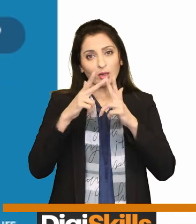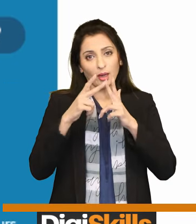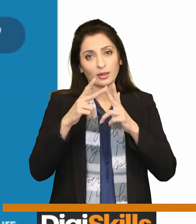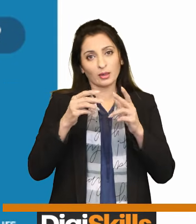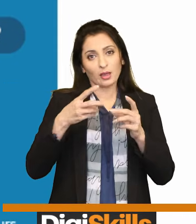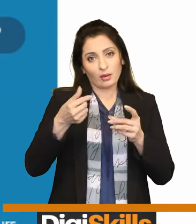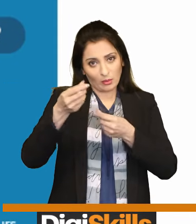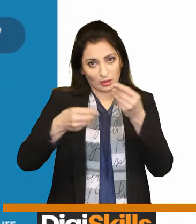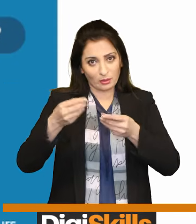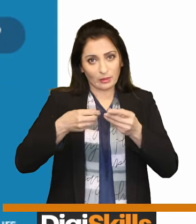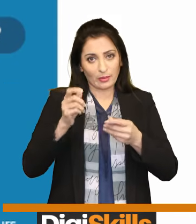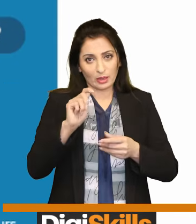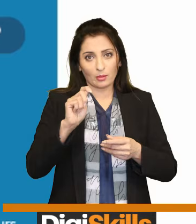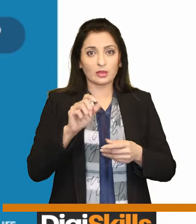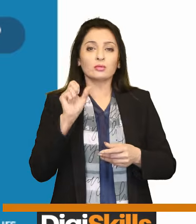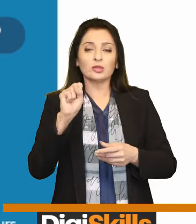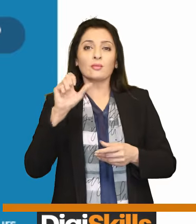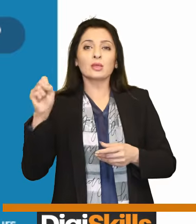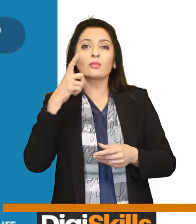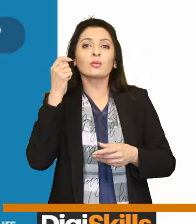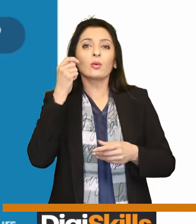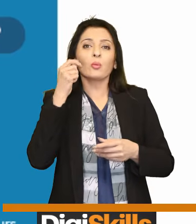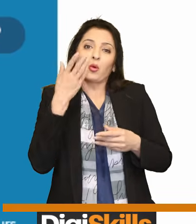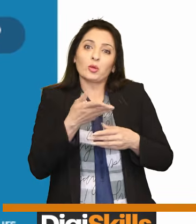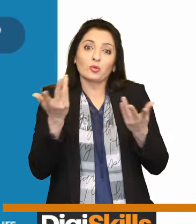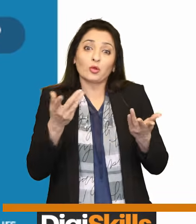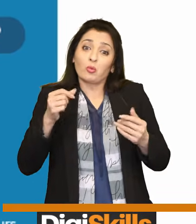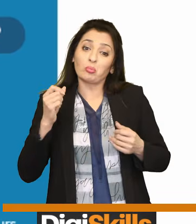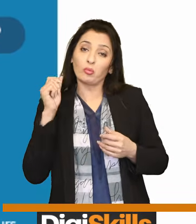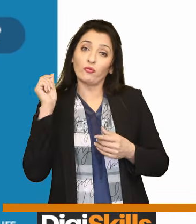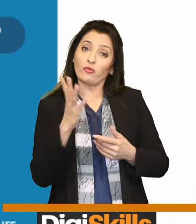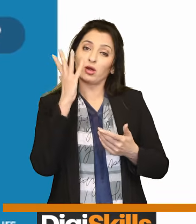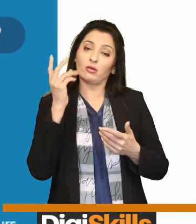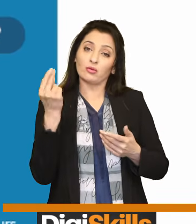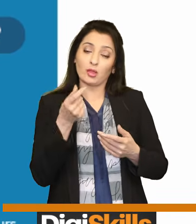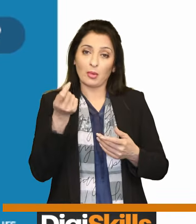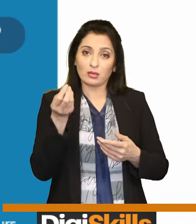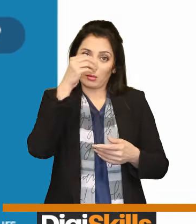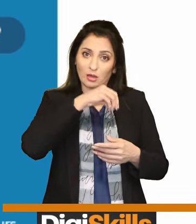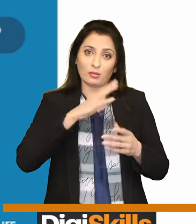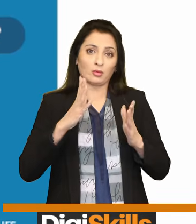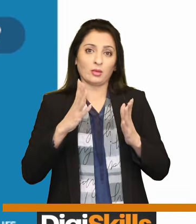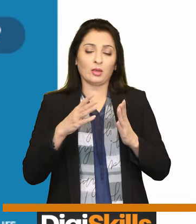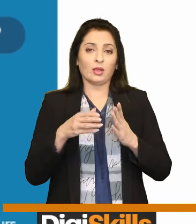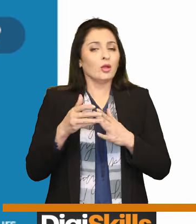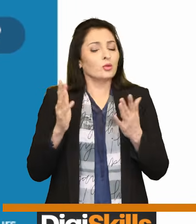online crowdsourcing marketplace of which Hisham Sarwar is also an example. I had dived directly into elance.com.